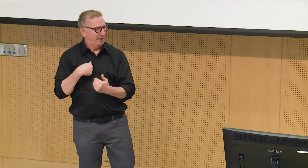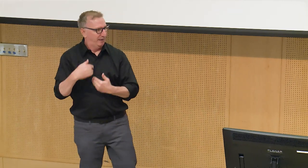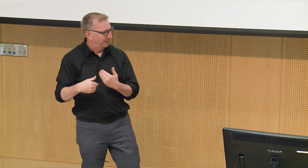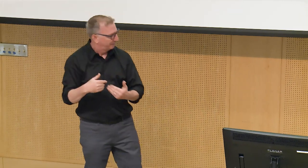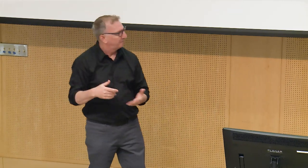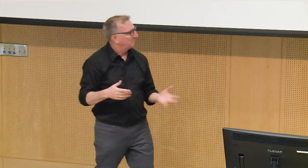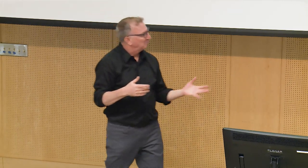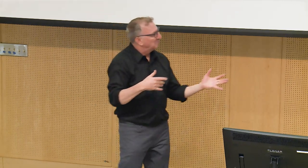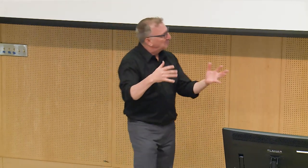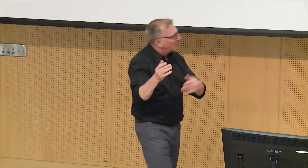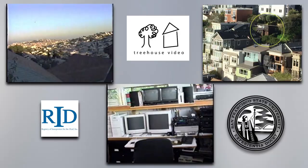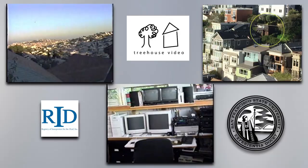heavily throughout that time.